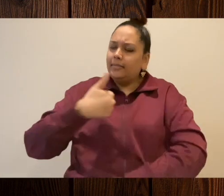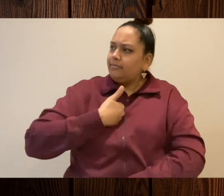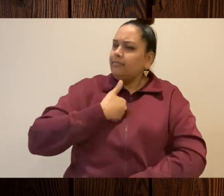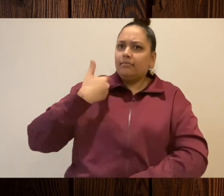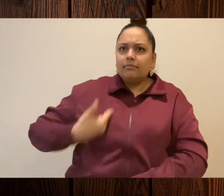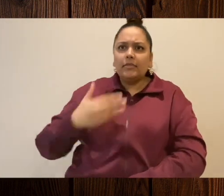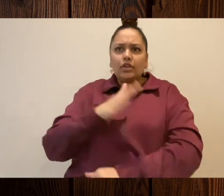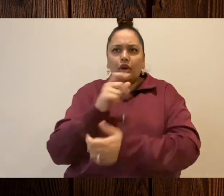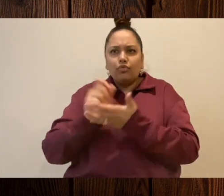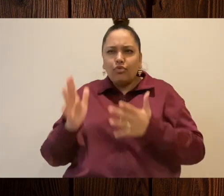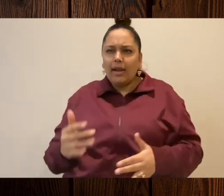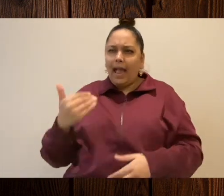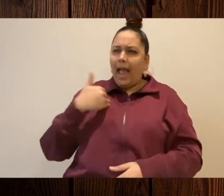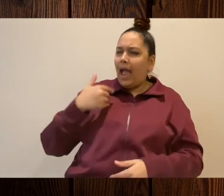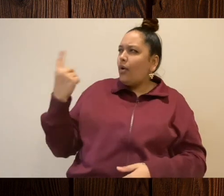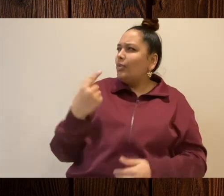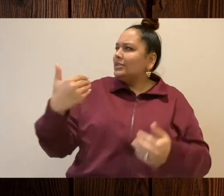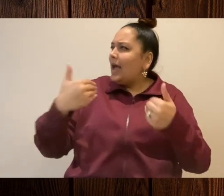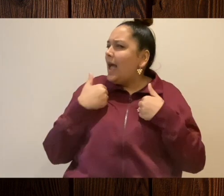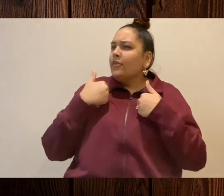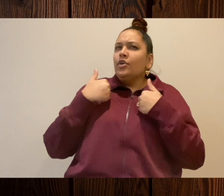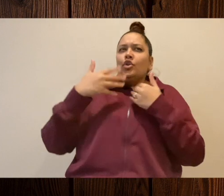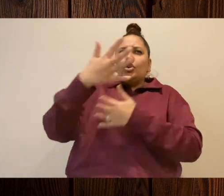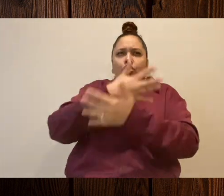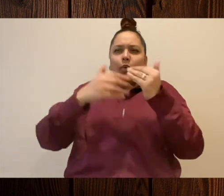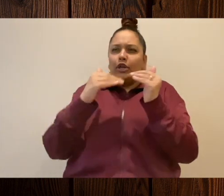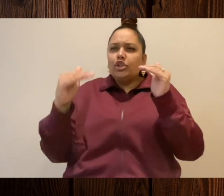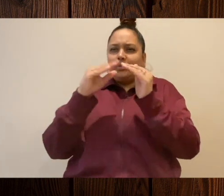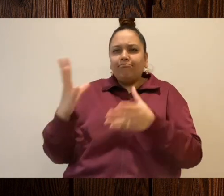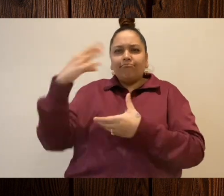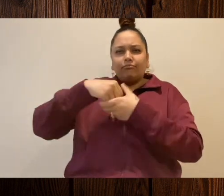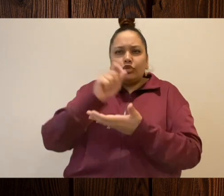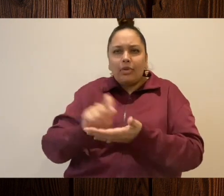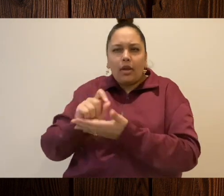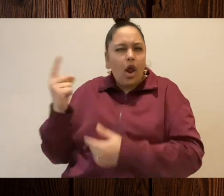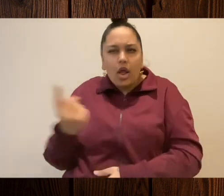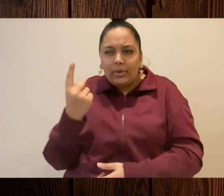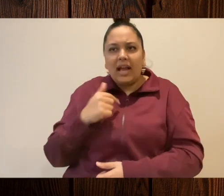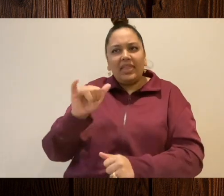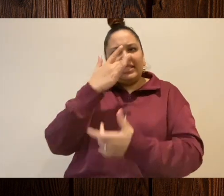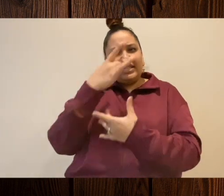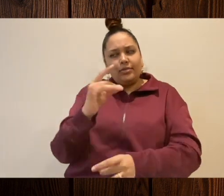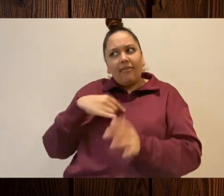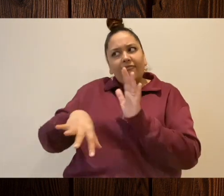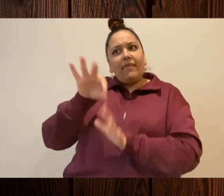Folk music to me as a Caribbean person. And I'm continuing to